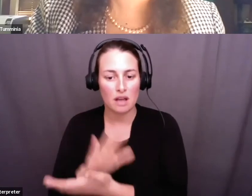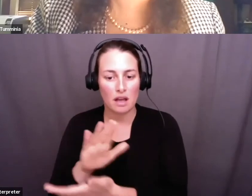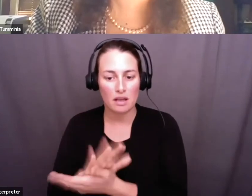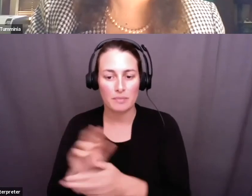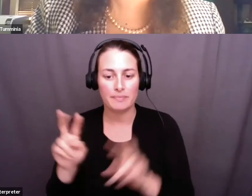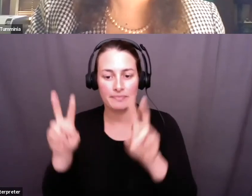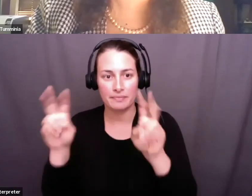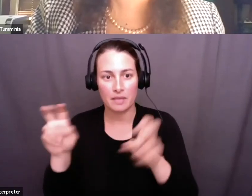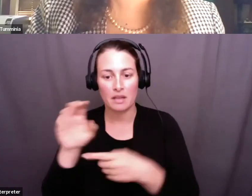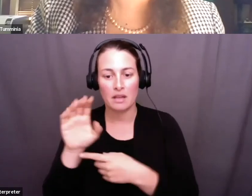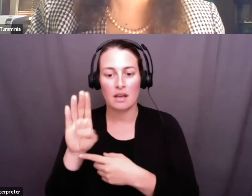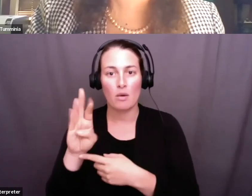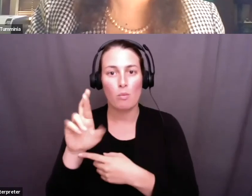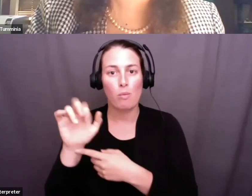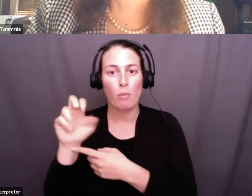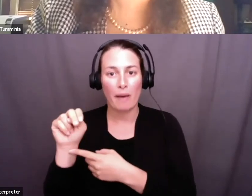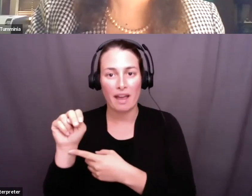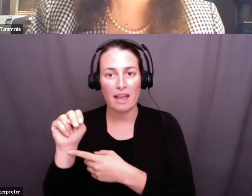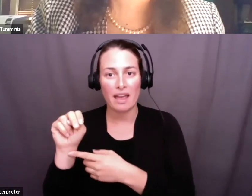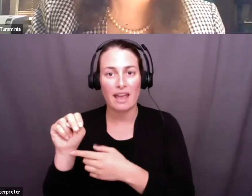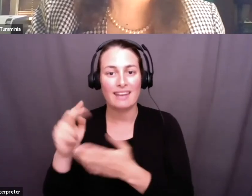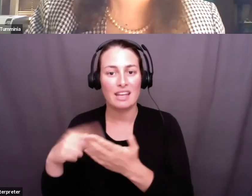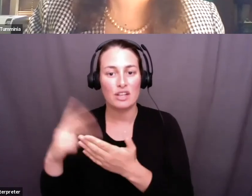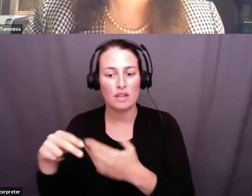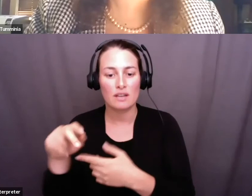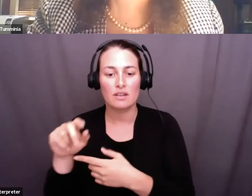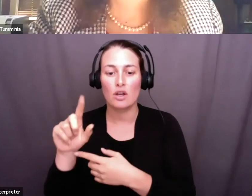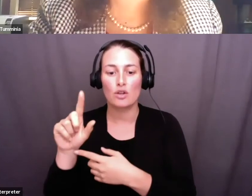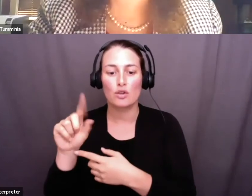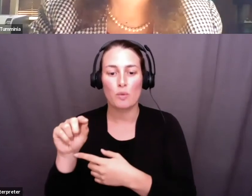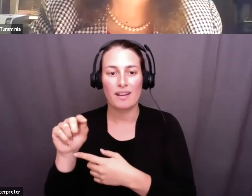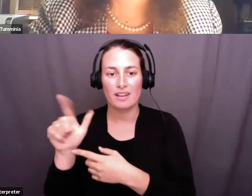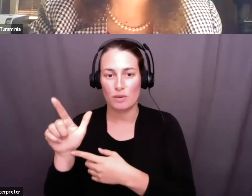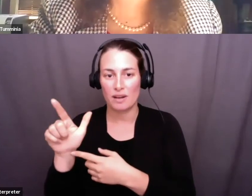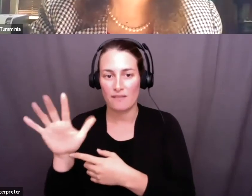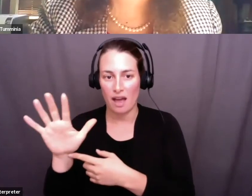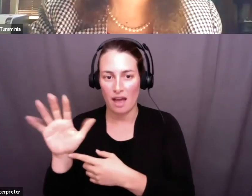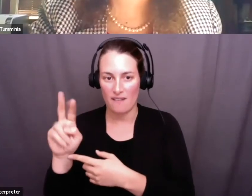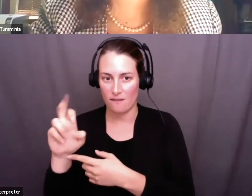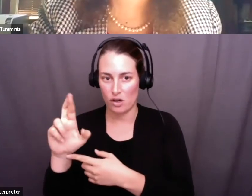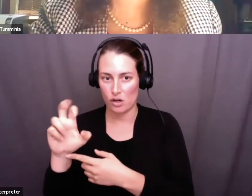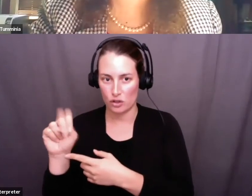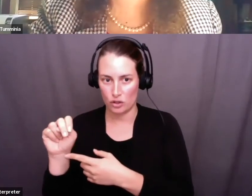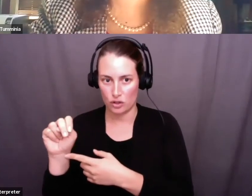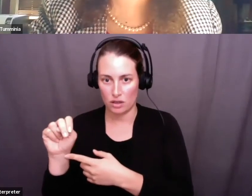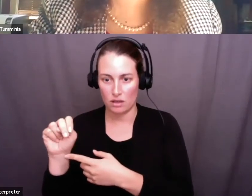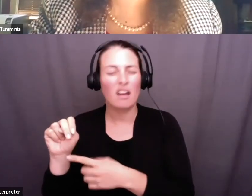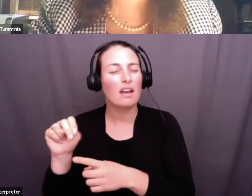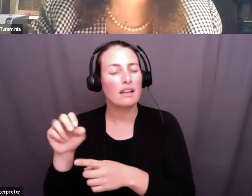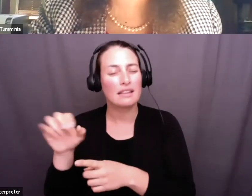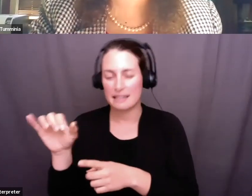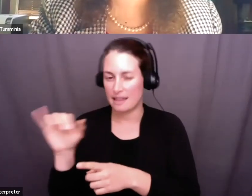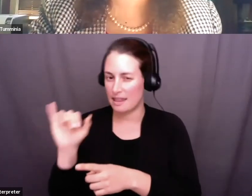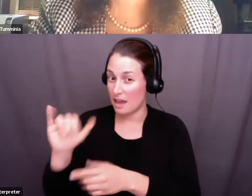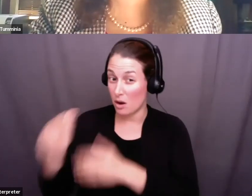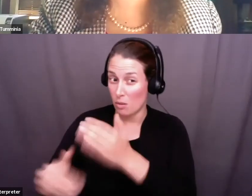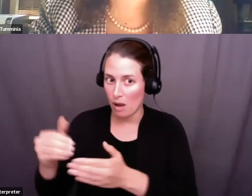new document BRAIN 2025 version 2, which went through a similar process, much more involved,